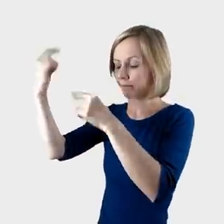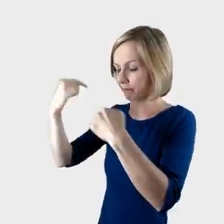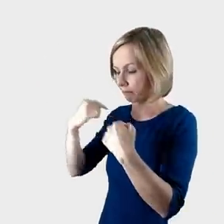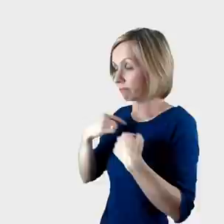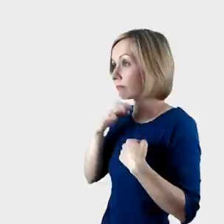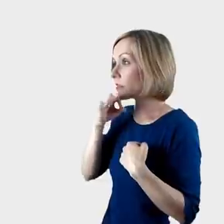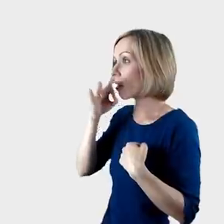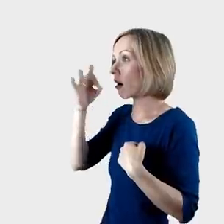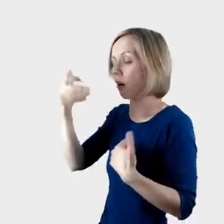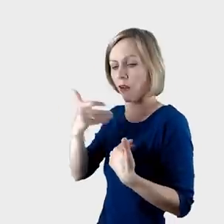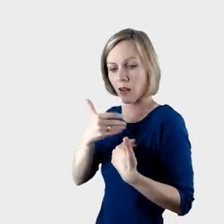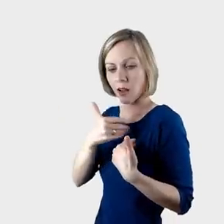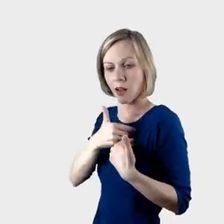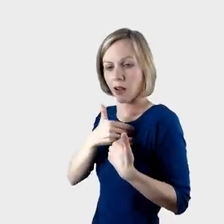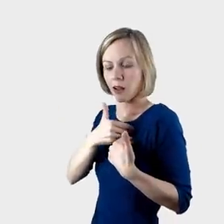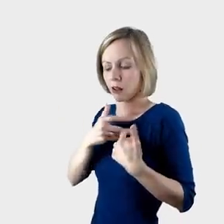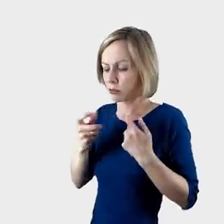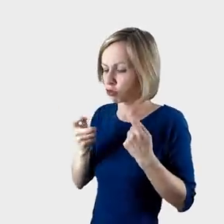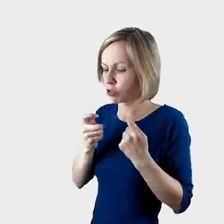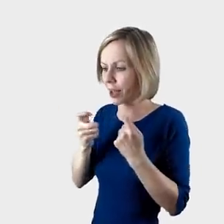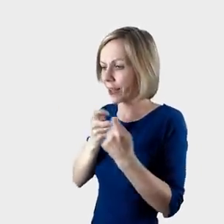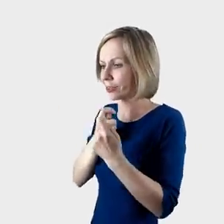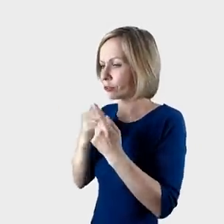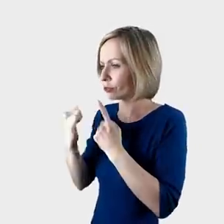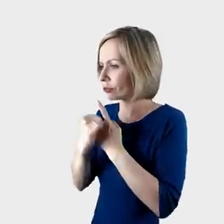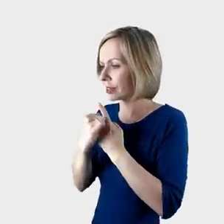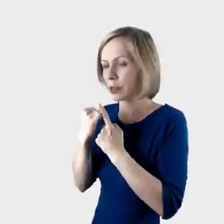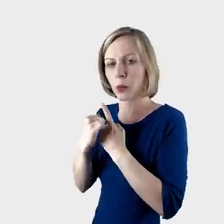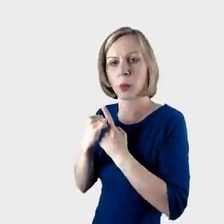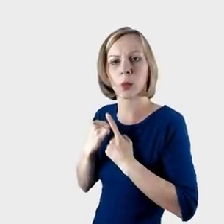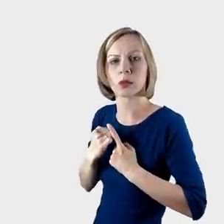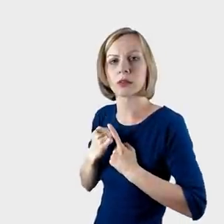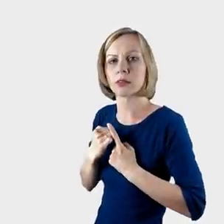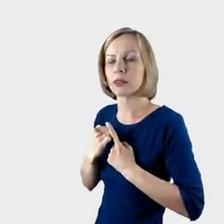Let my heart be changed, renewed